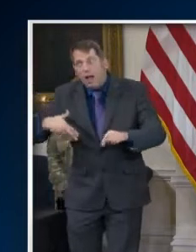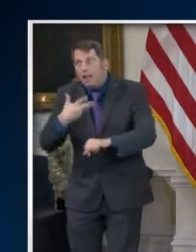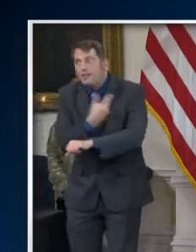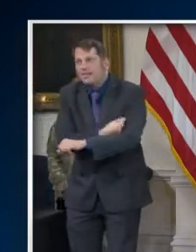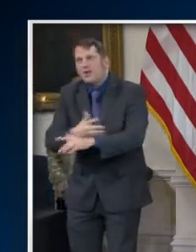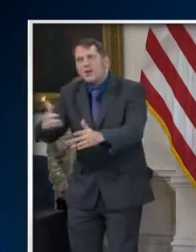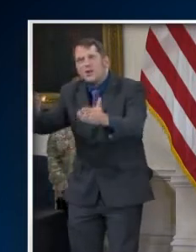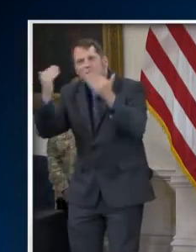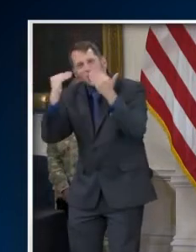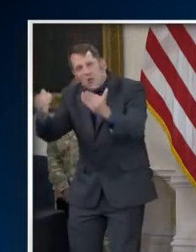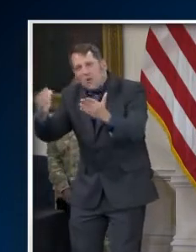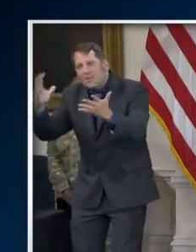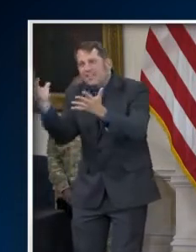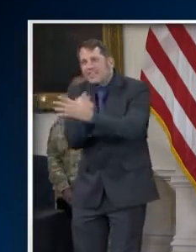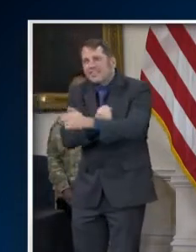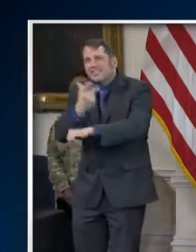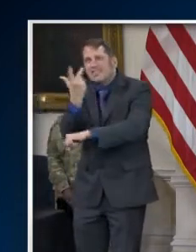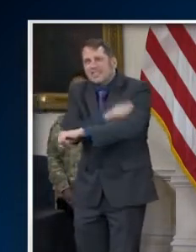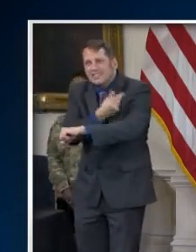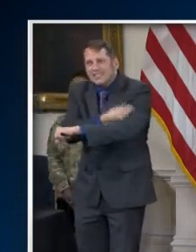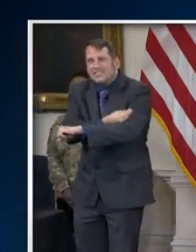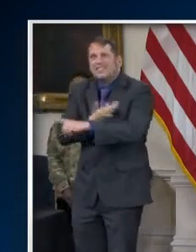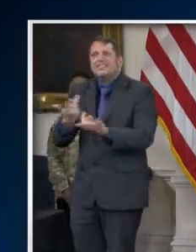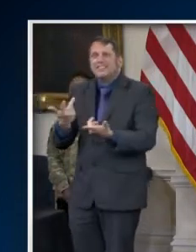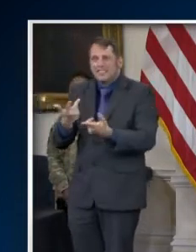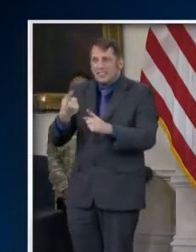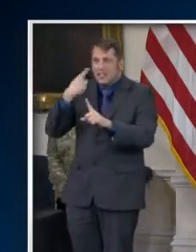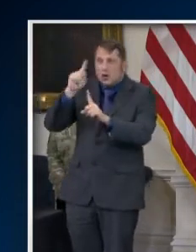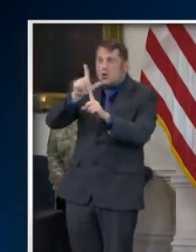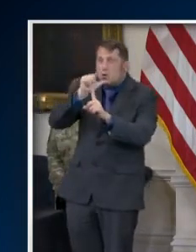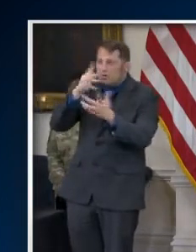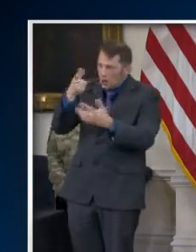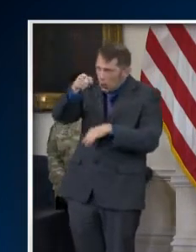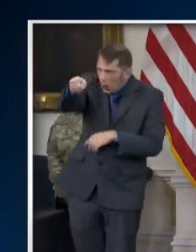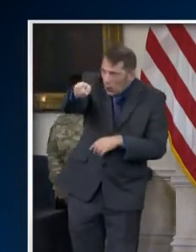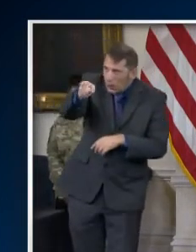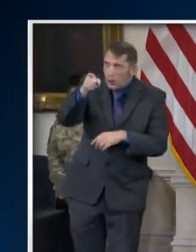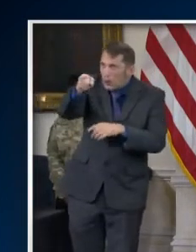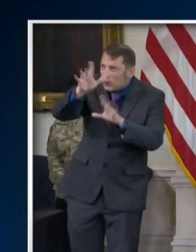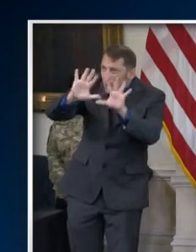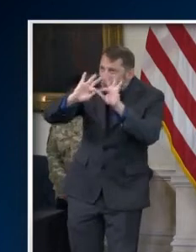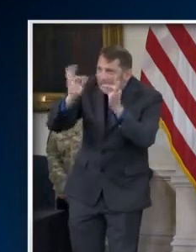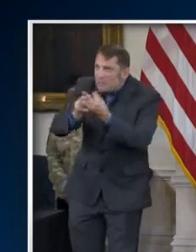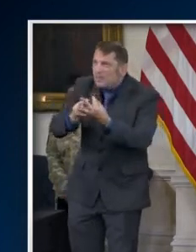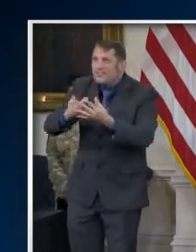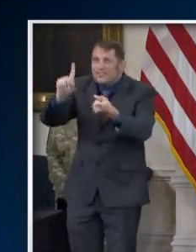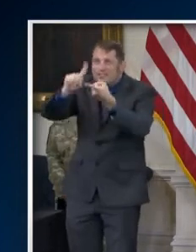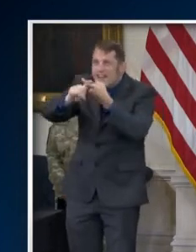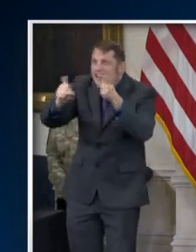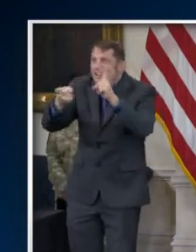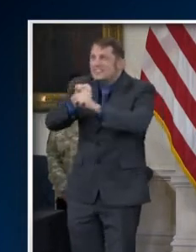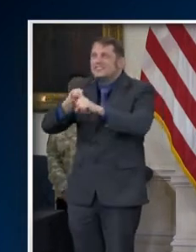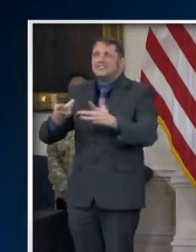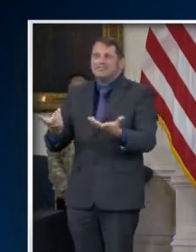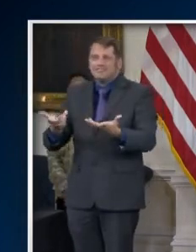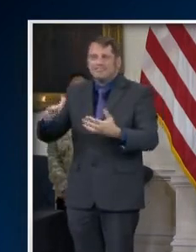THOSE OF YOU THAT HAVE NOT BEEN VACCINATED PLEASE GO GET A VACCINE AS QUICKLY AS YOU CAN.